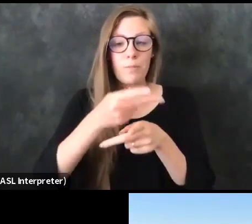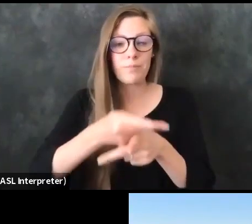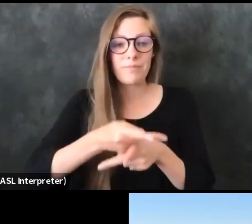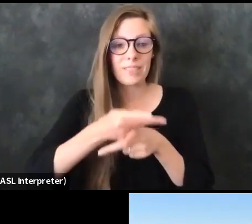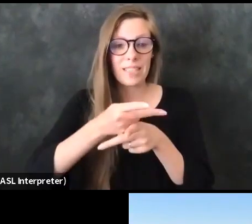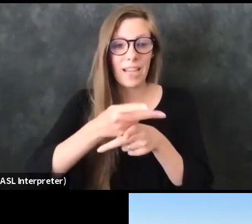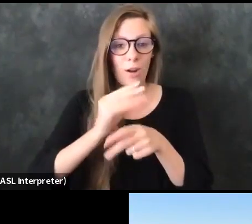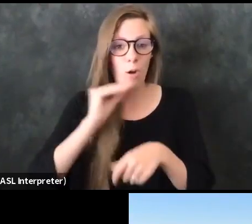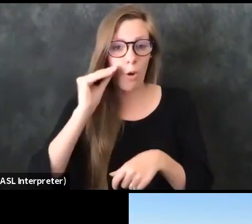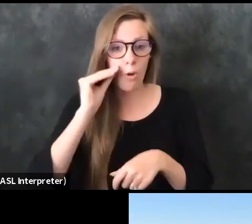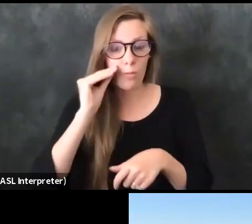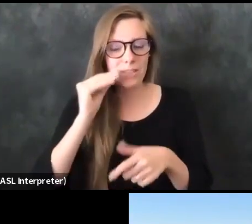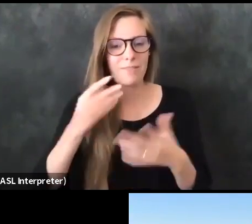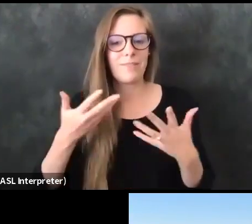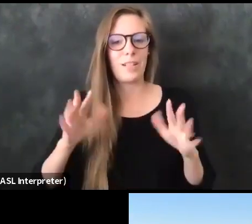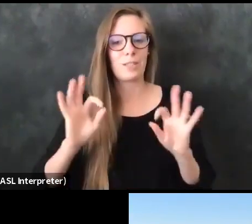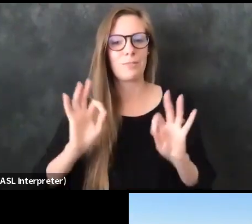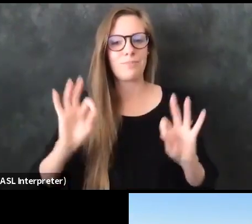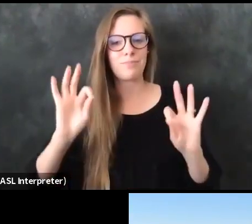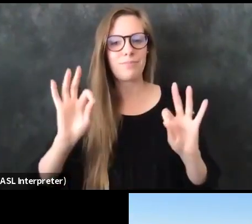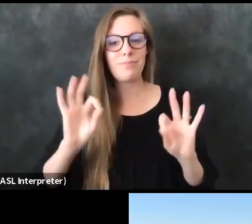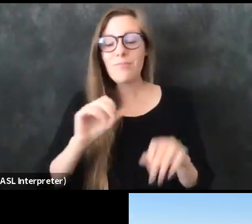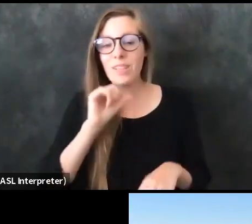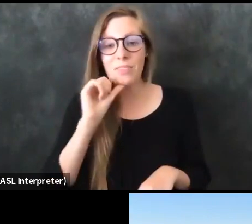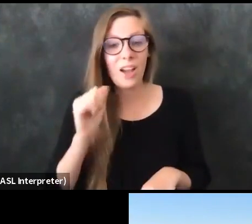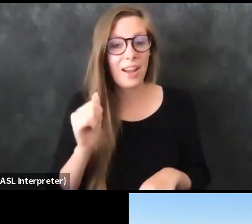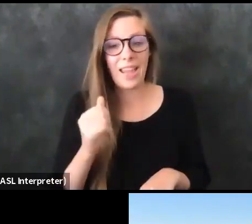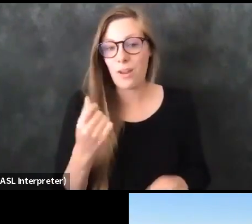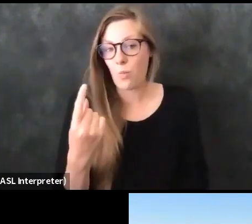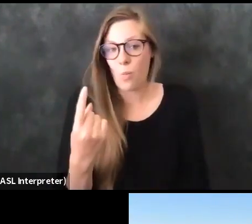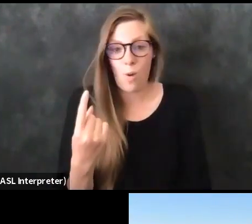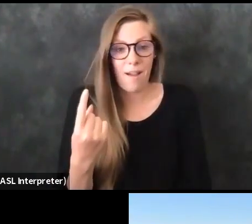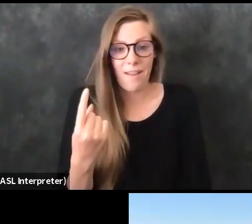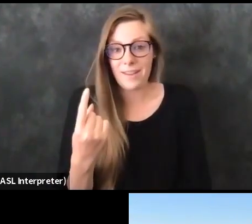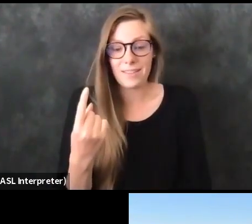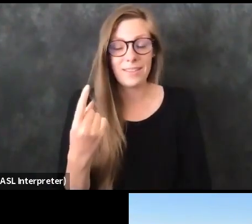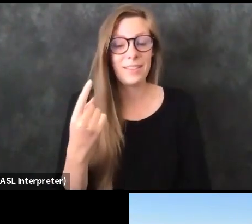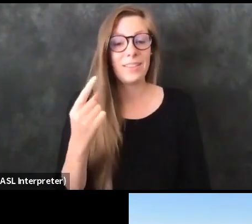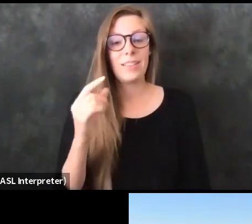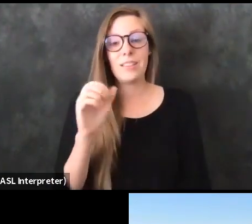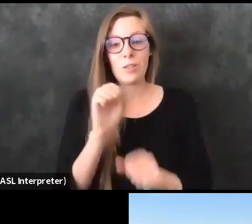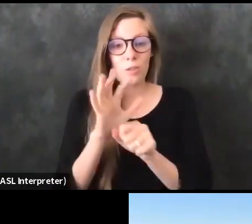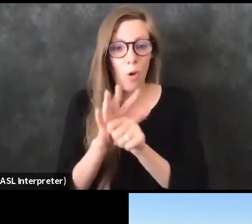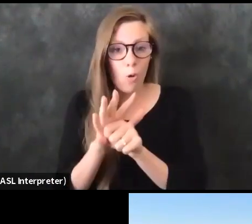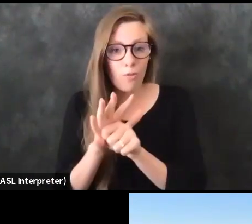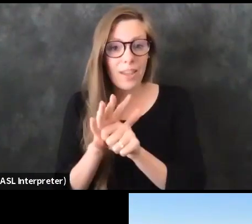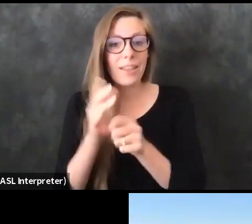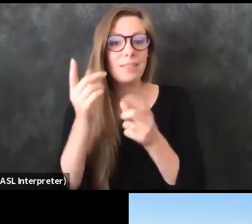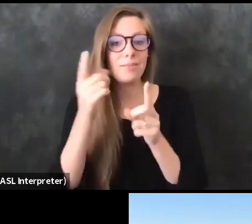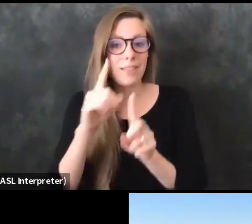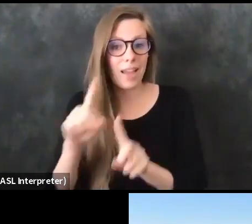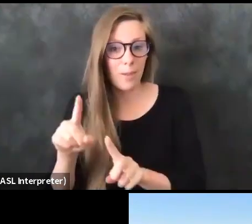We have not had a single covered case in a residential care facility in the past three weeks, which is a huge relief for so